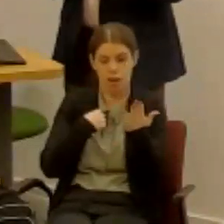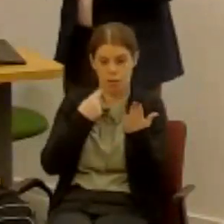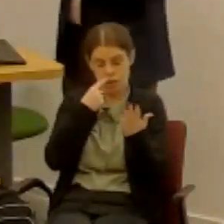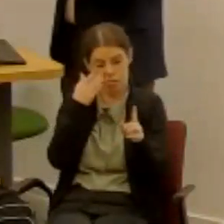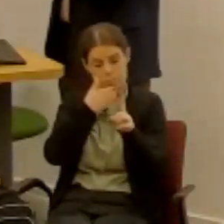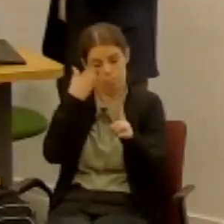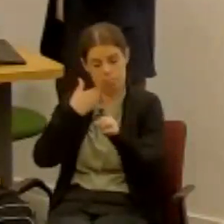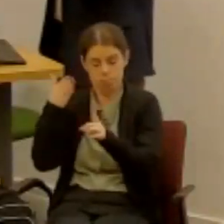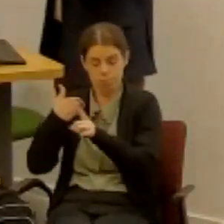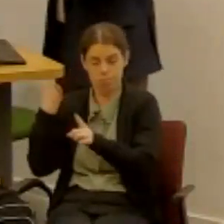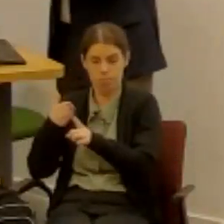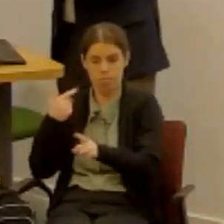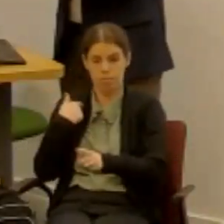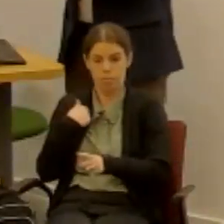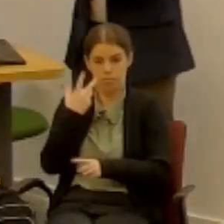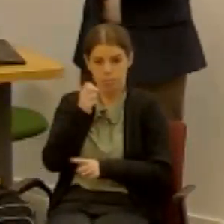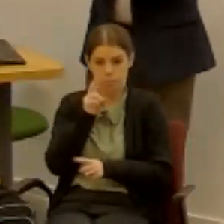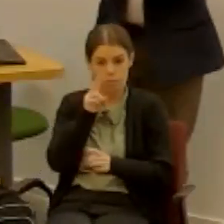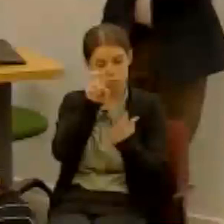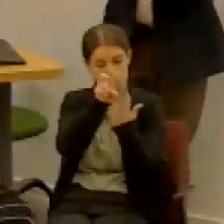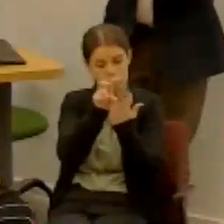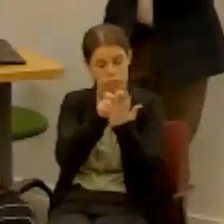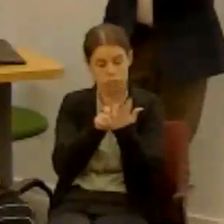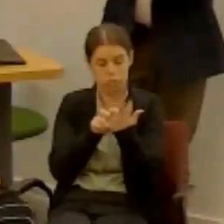So, he, he, we could then go and identify those footballers, health records.